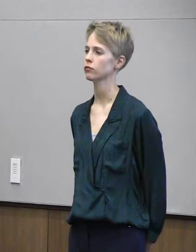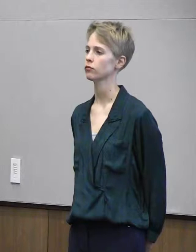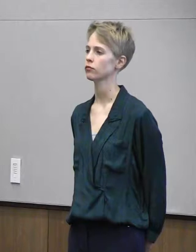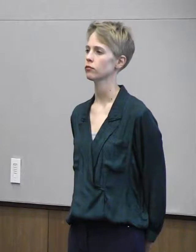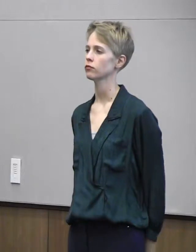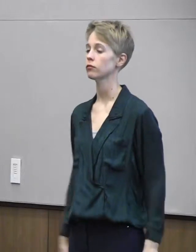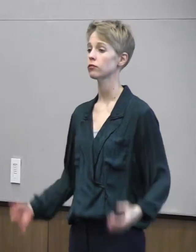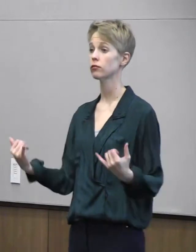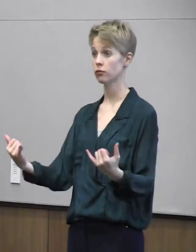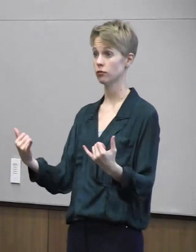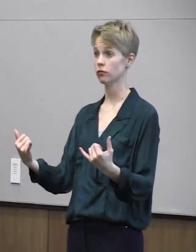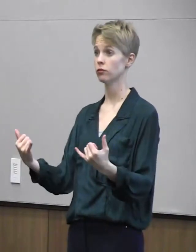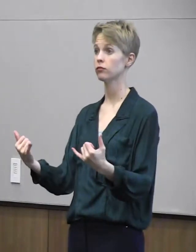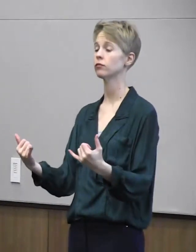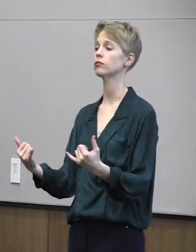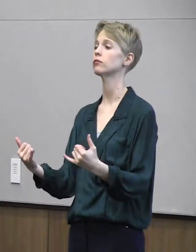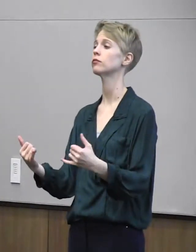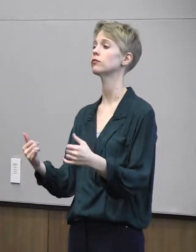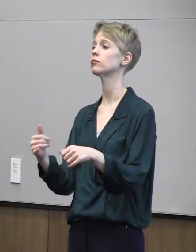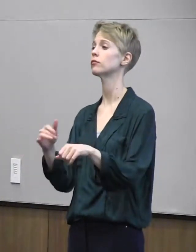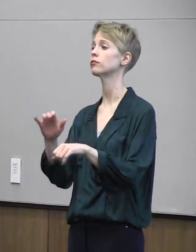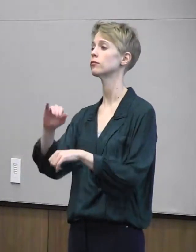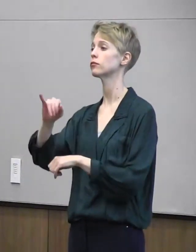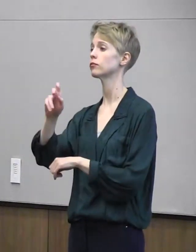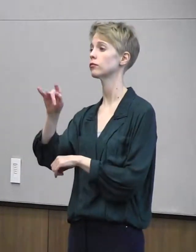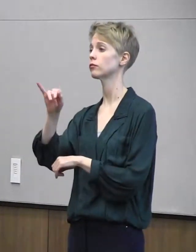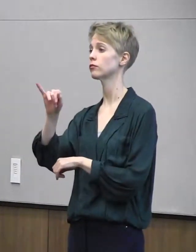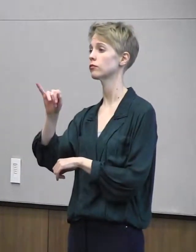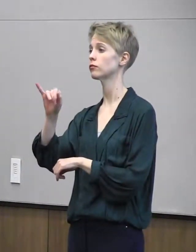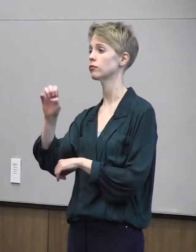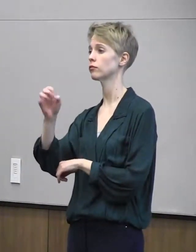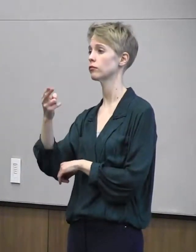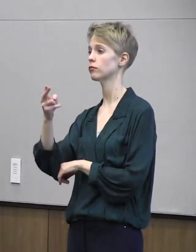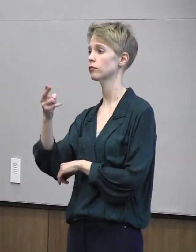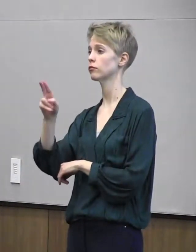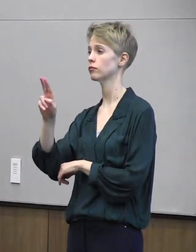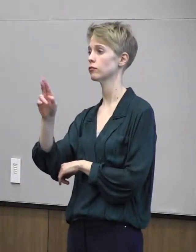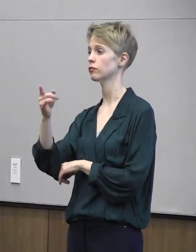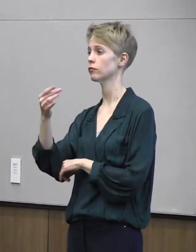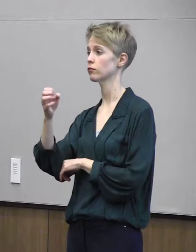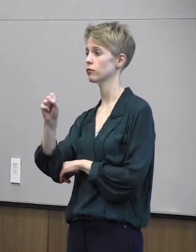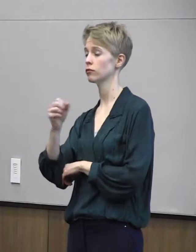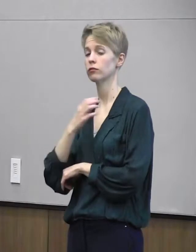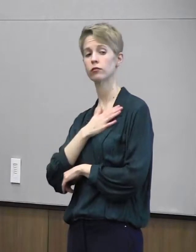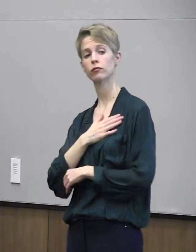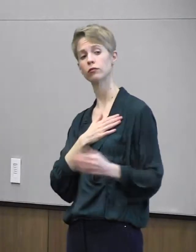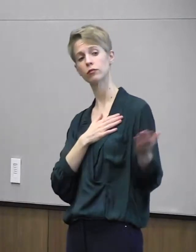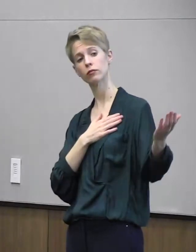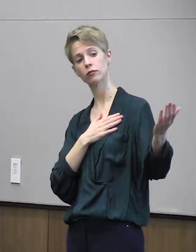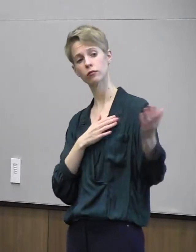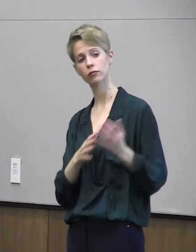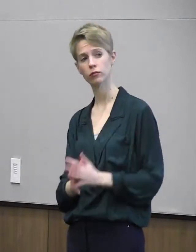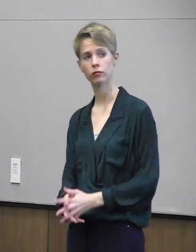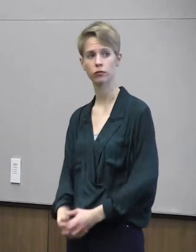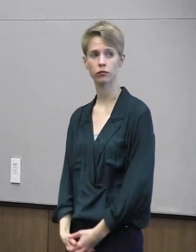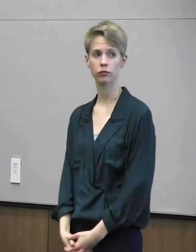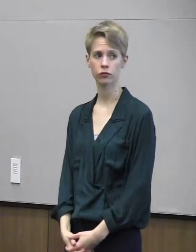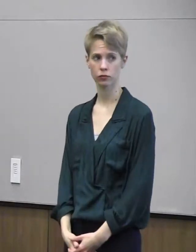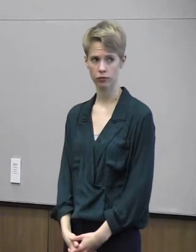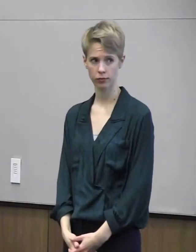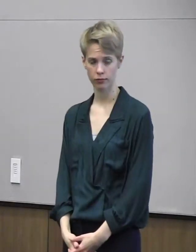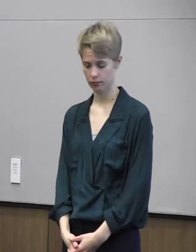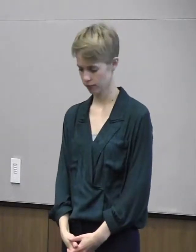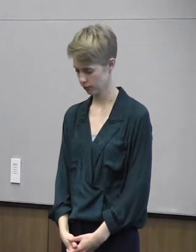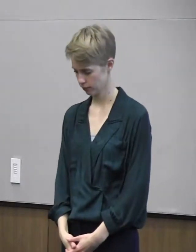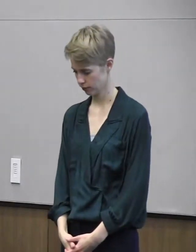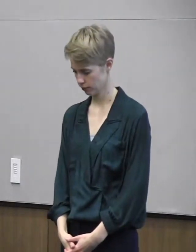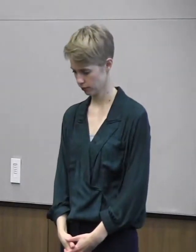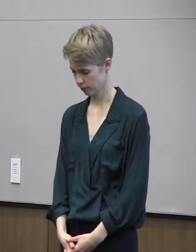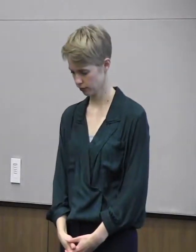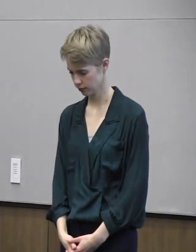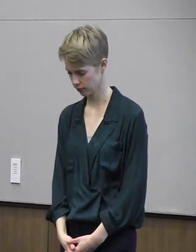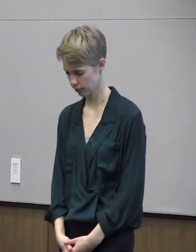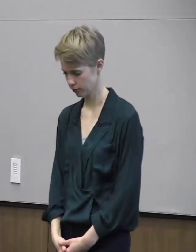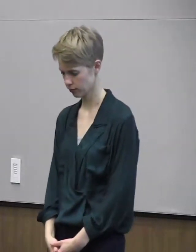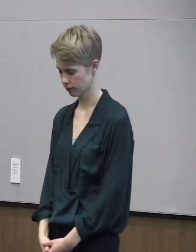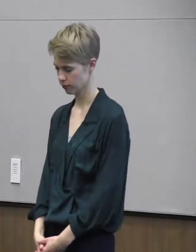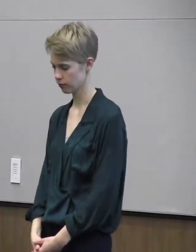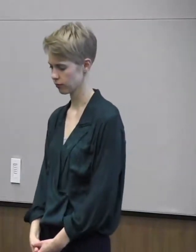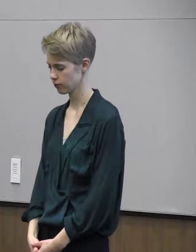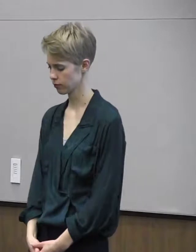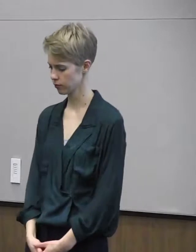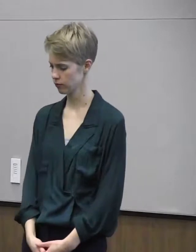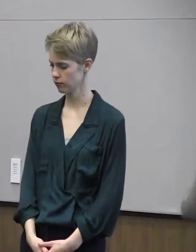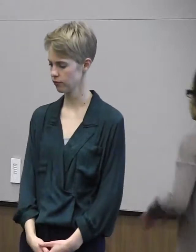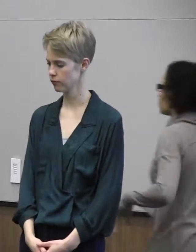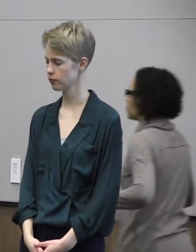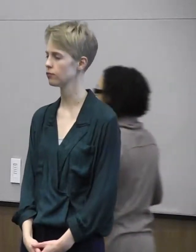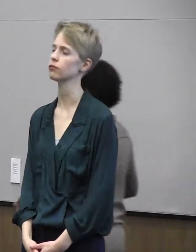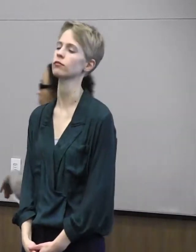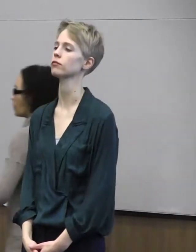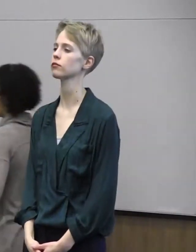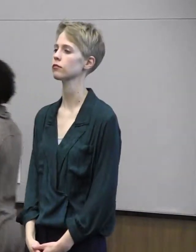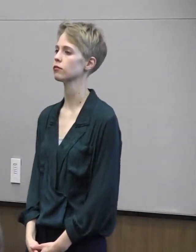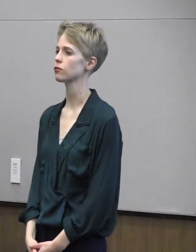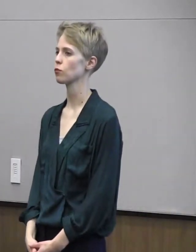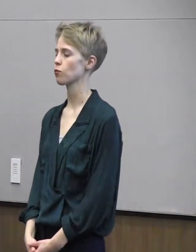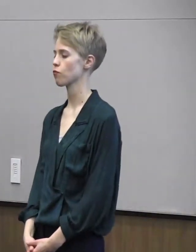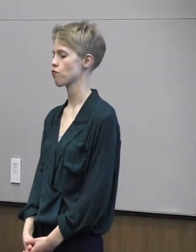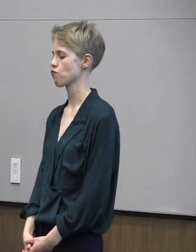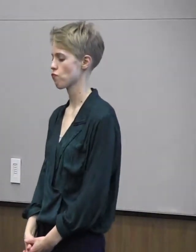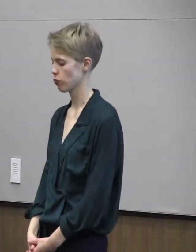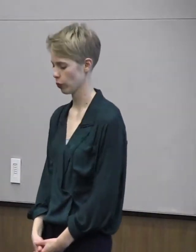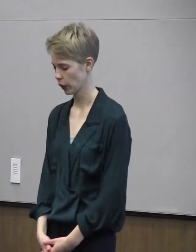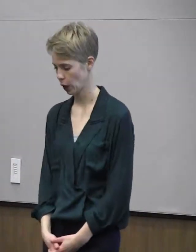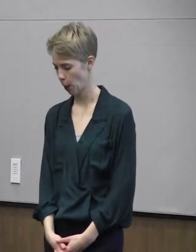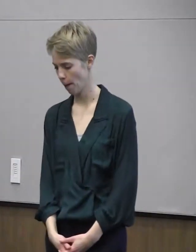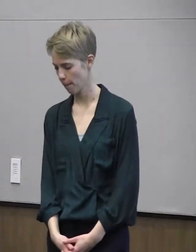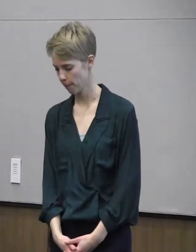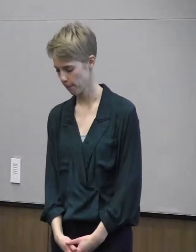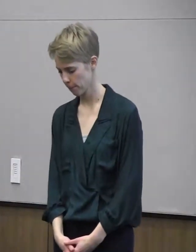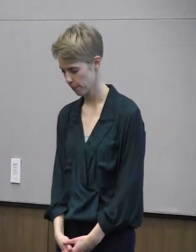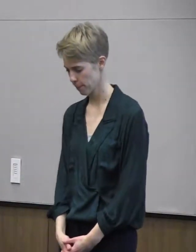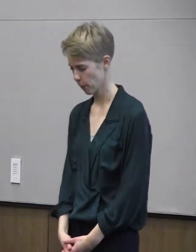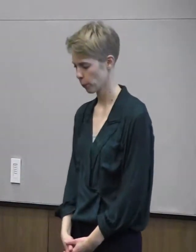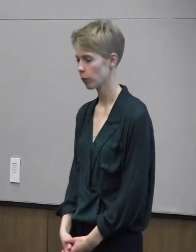At this time I'm going to call Jackie Hughes to share her reading. My reading